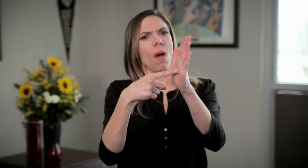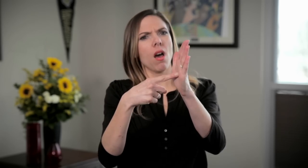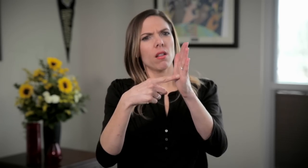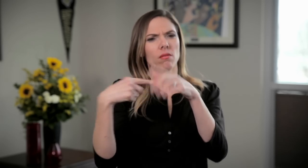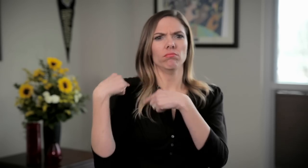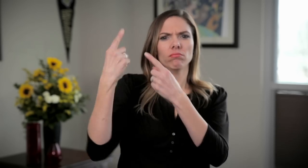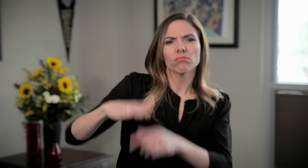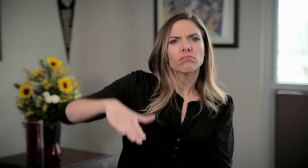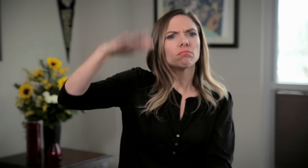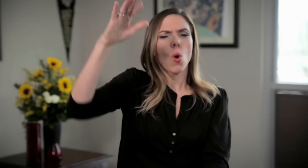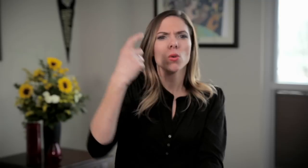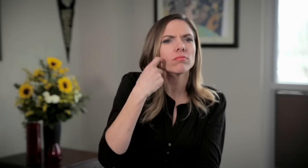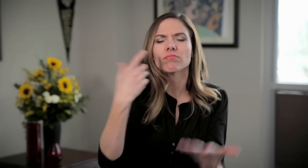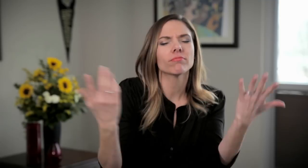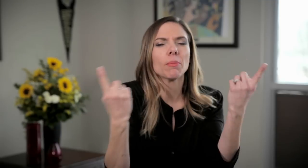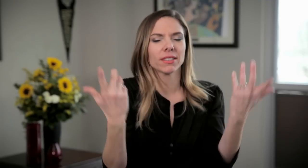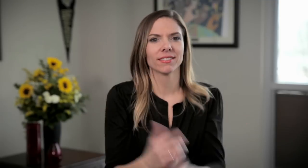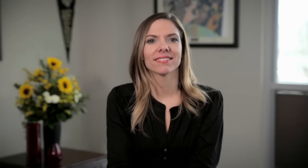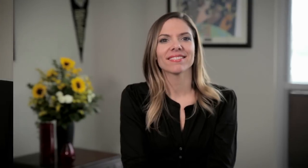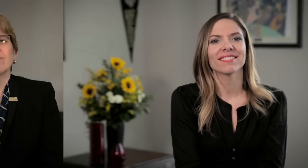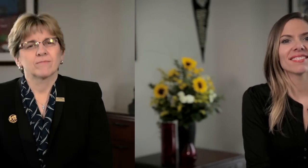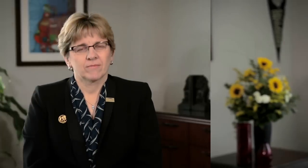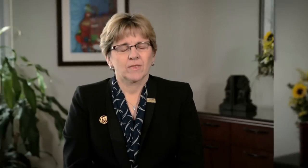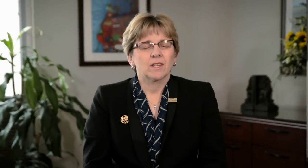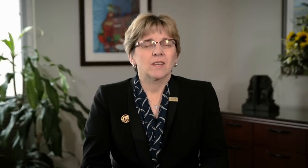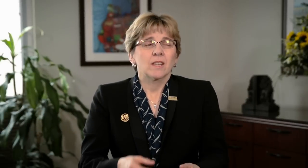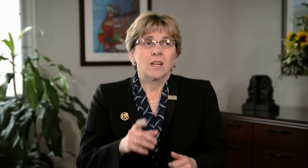Growing up, or recently?